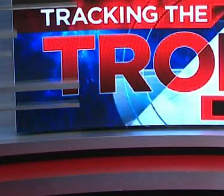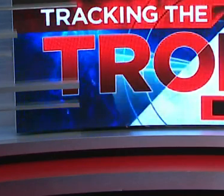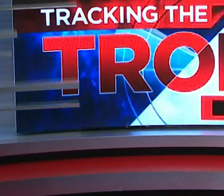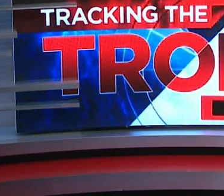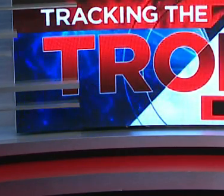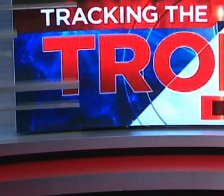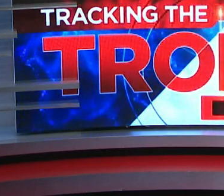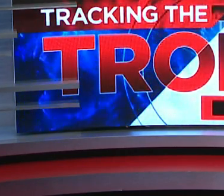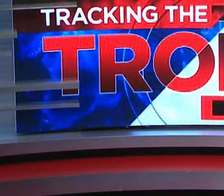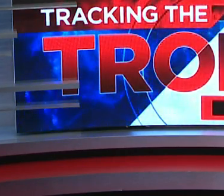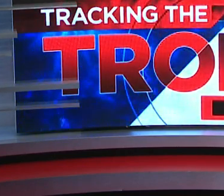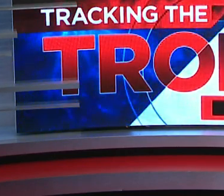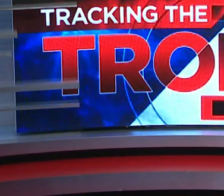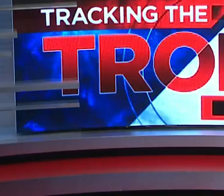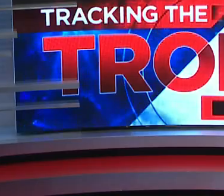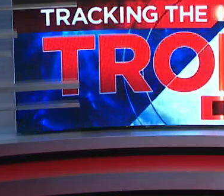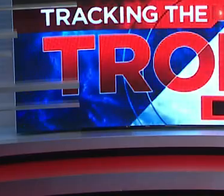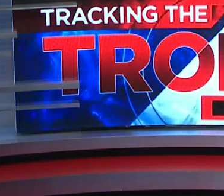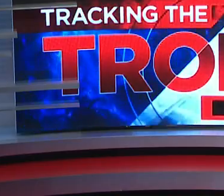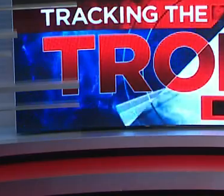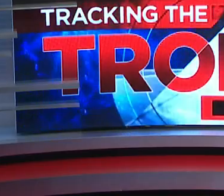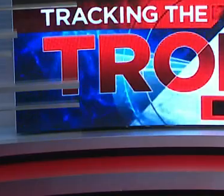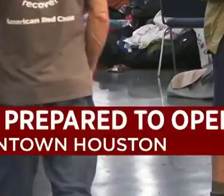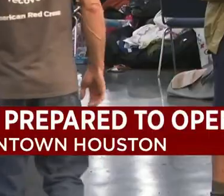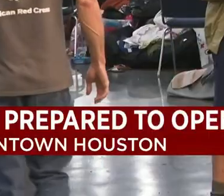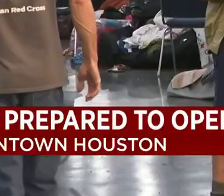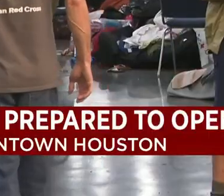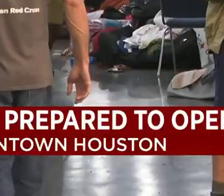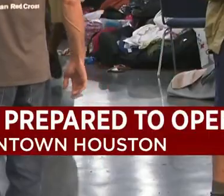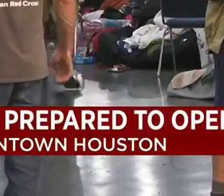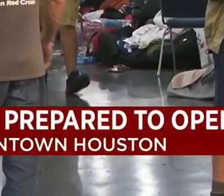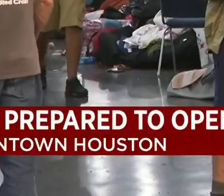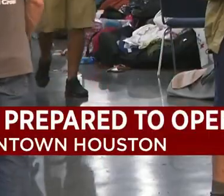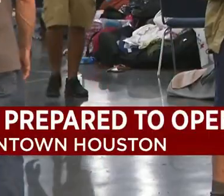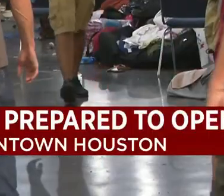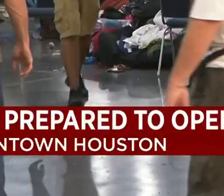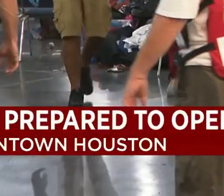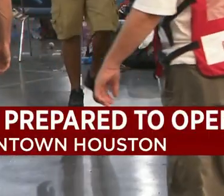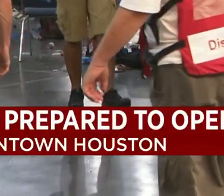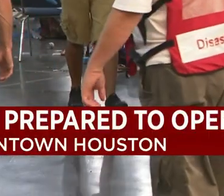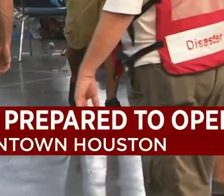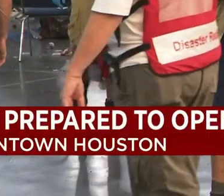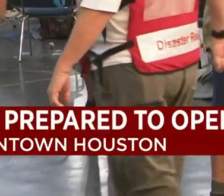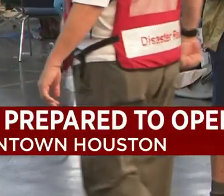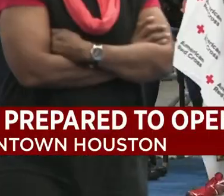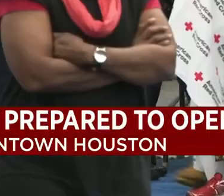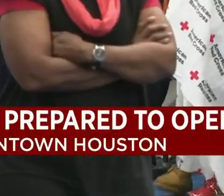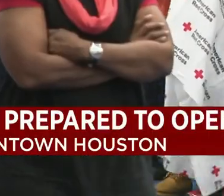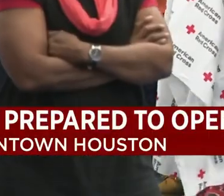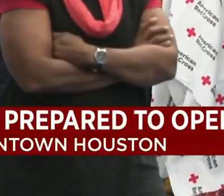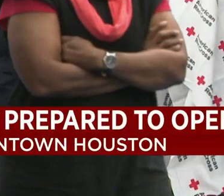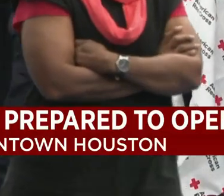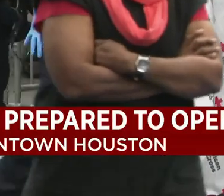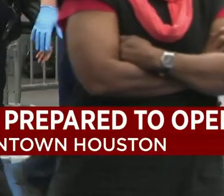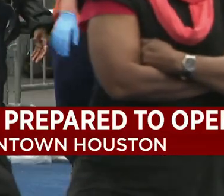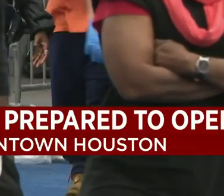GIVING US UPDATES. THEY HAVE TEN WATER RESCUE VEHICLES. TEN MORE WILL BE DEPLOYED AND